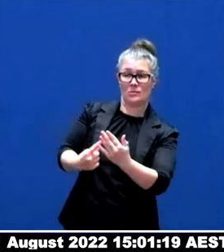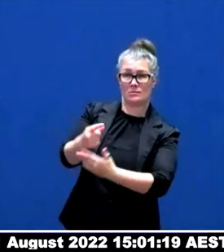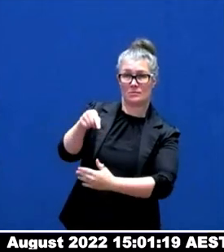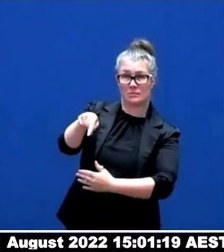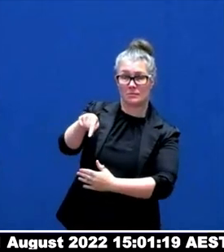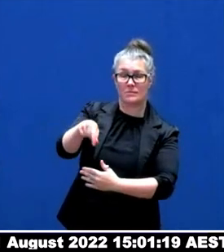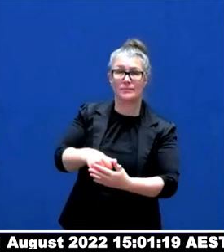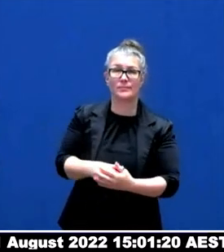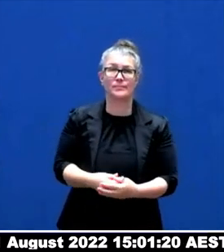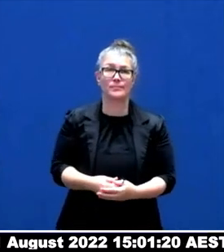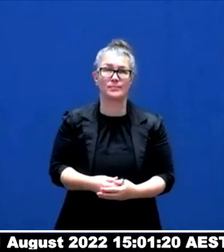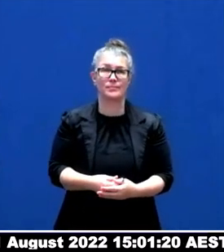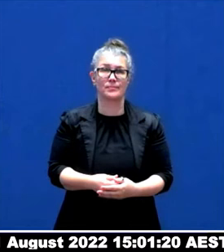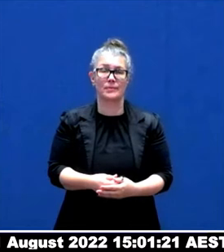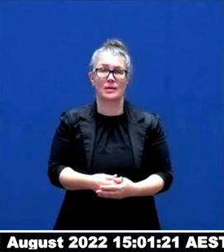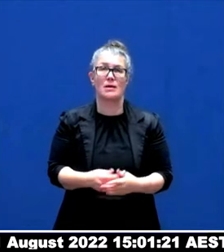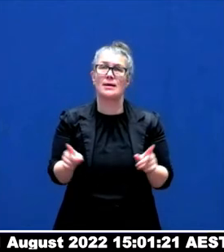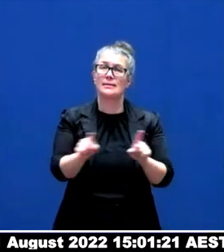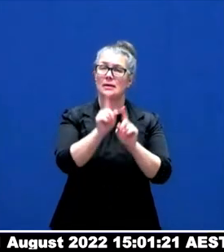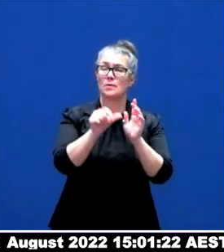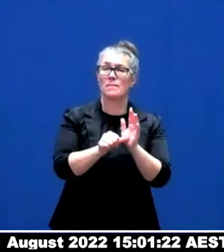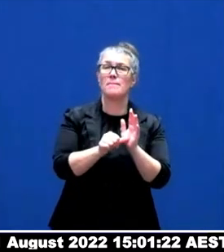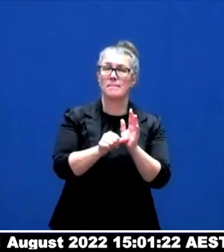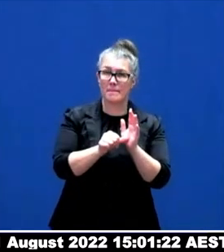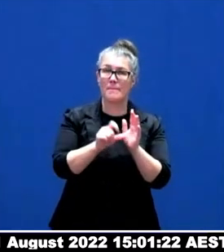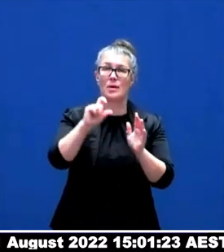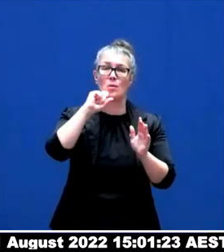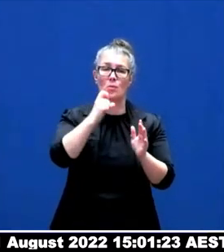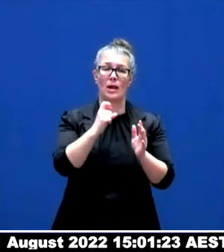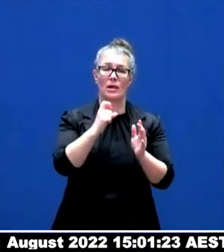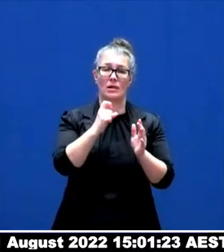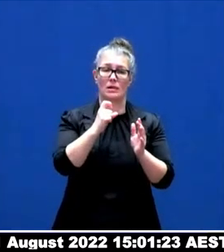We would also, at the same time, make a referral to the Quality and Safeguards